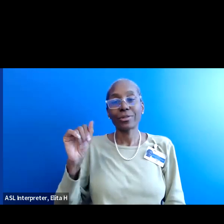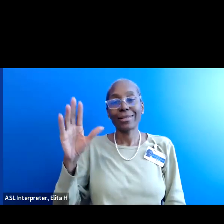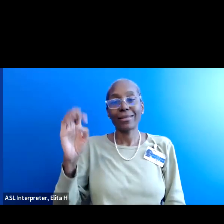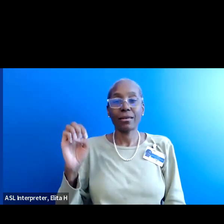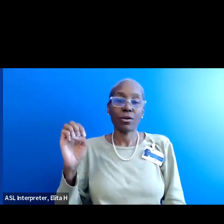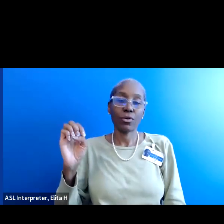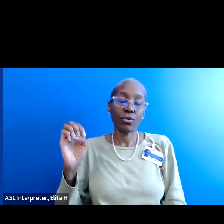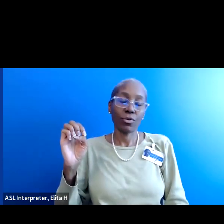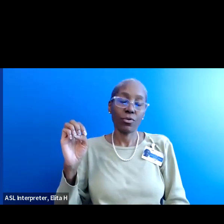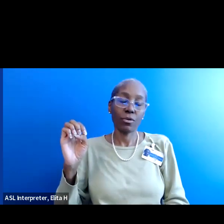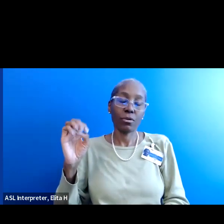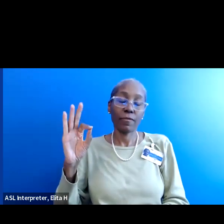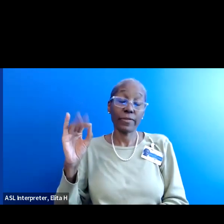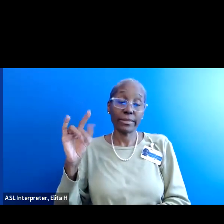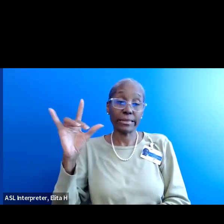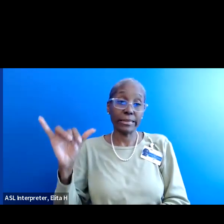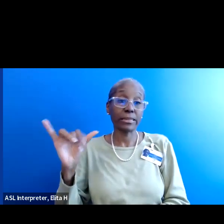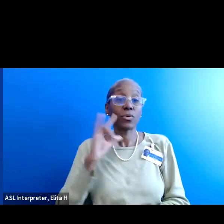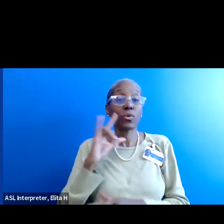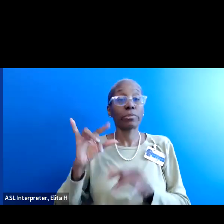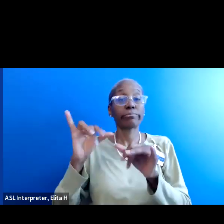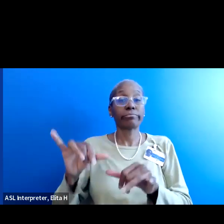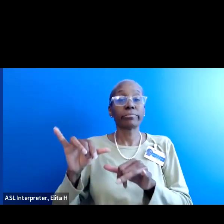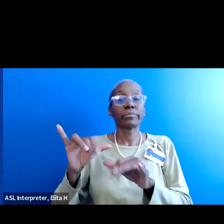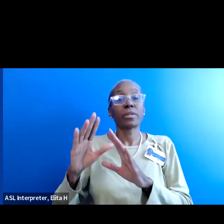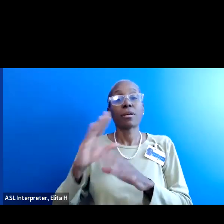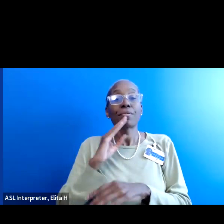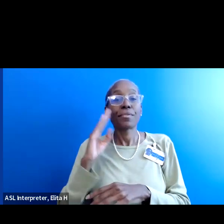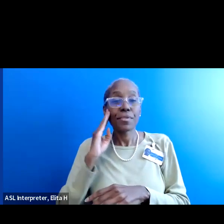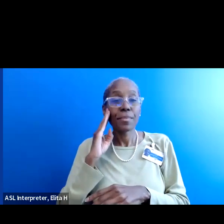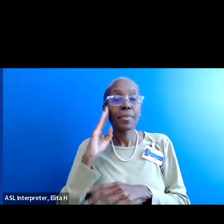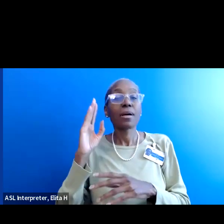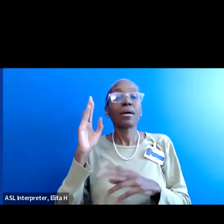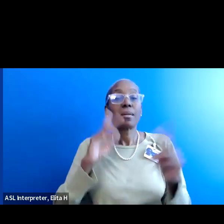care homes, maintain the same rights as individuals in the larger community.